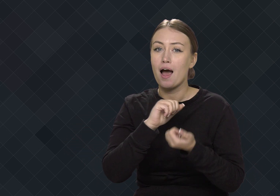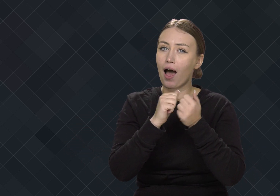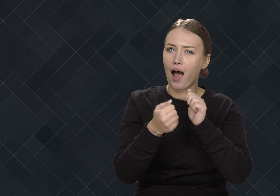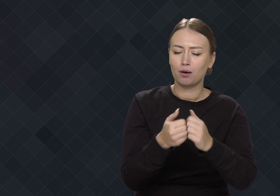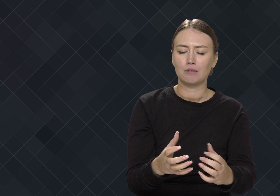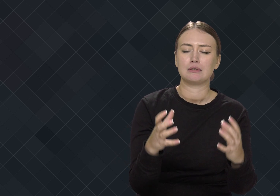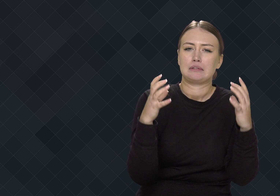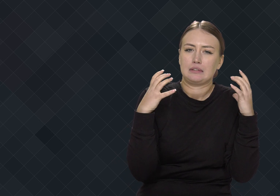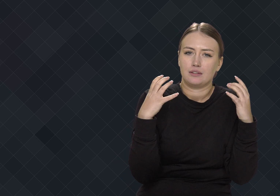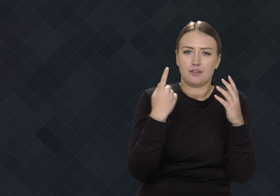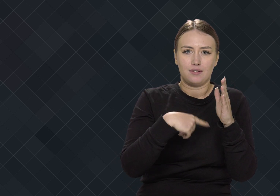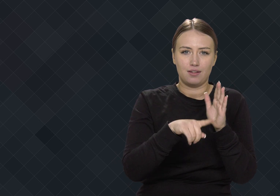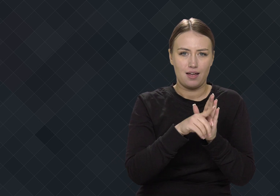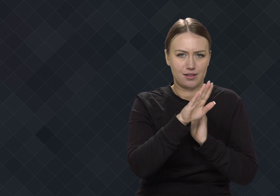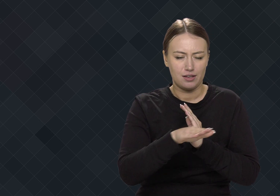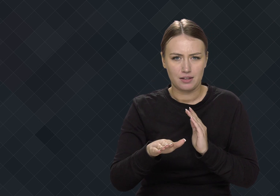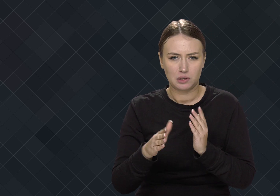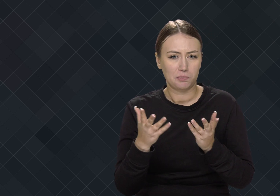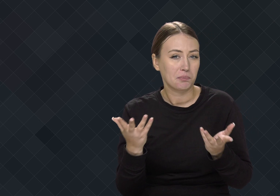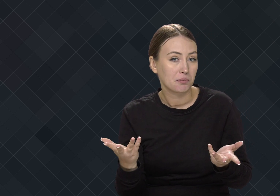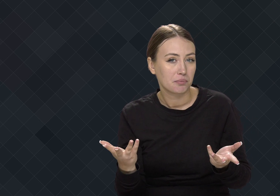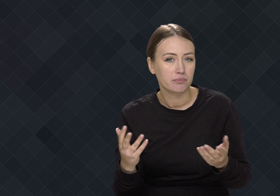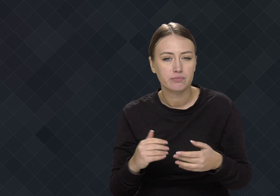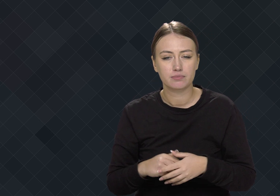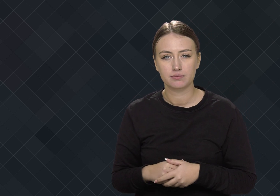or as a burden on the child?